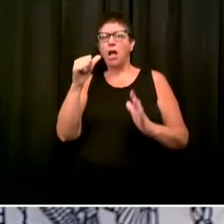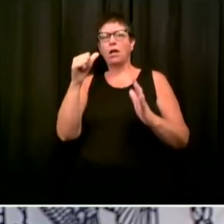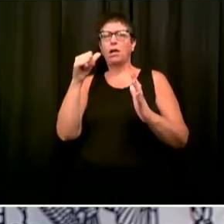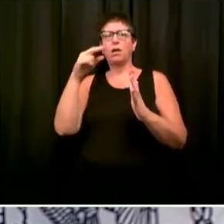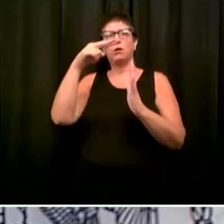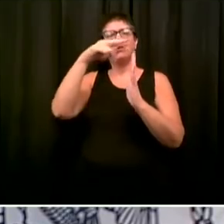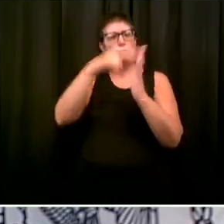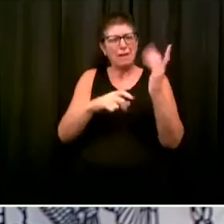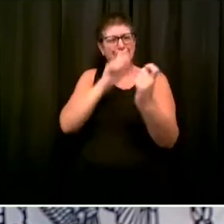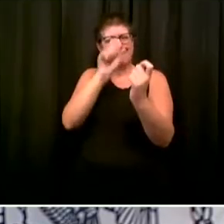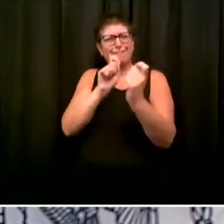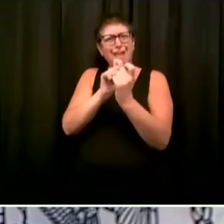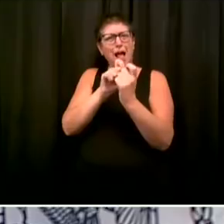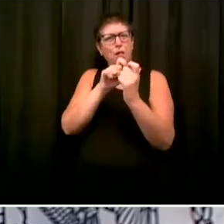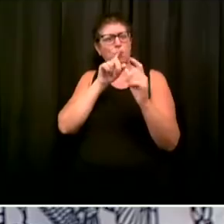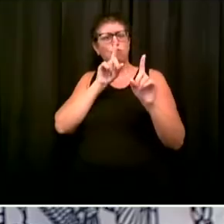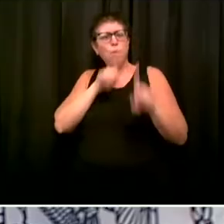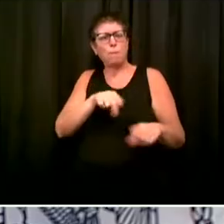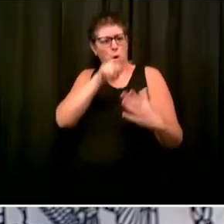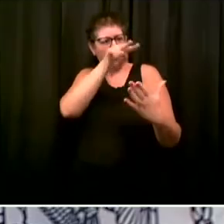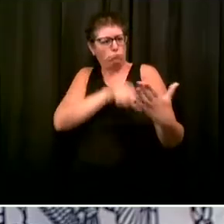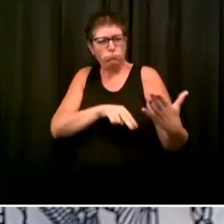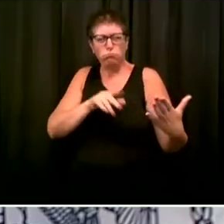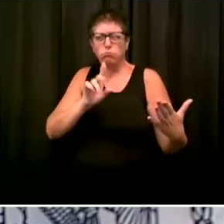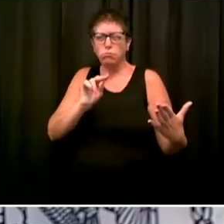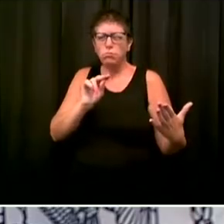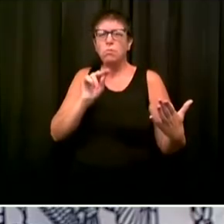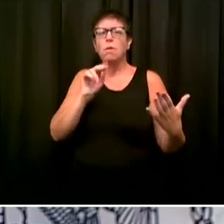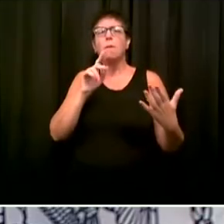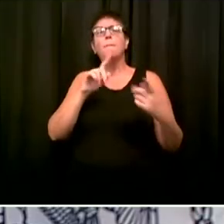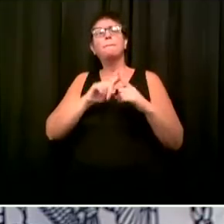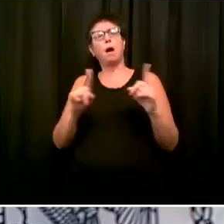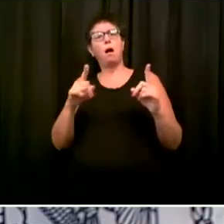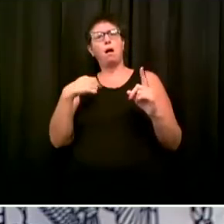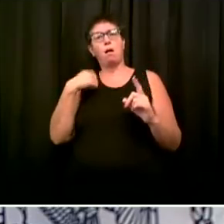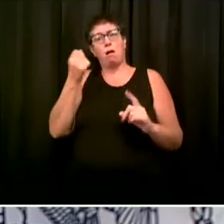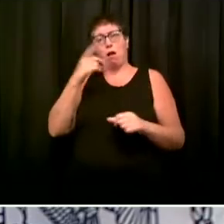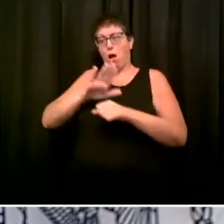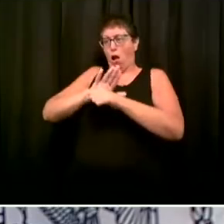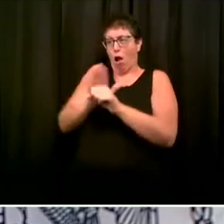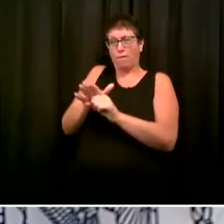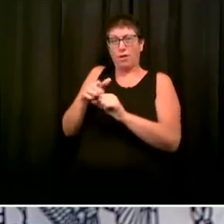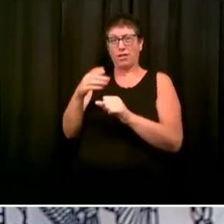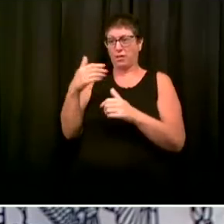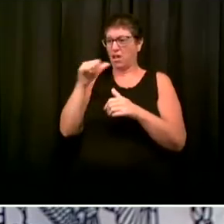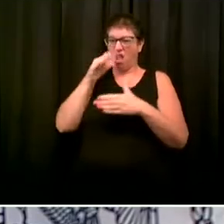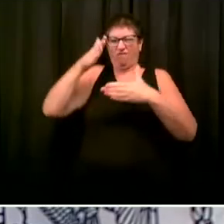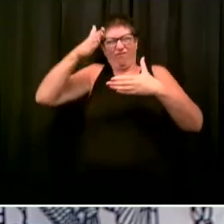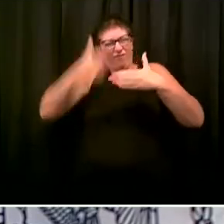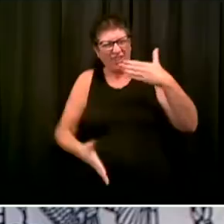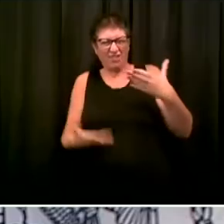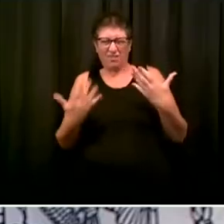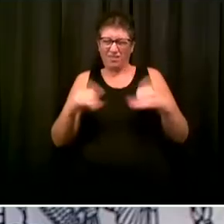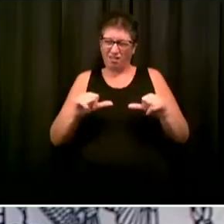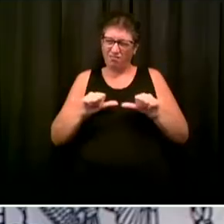BUT, THE LARGER POINT IS I DON'T KNOW THE SUBSTANCE SIX